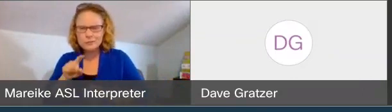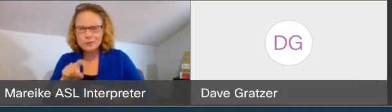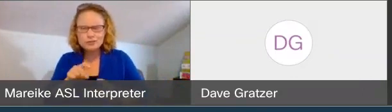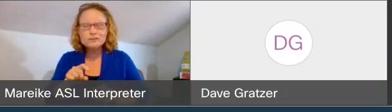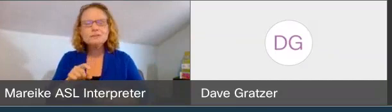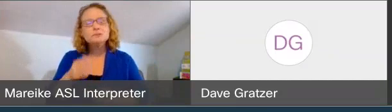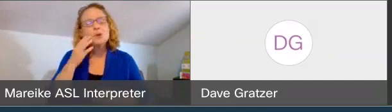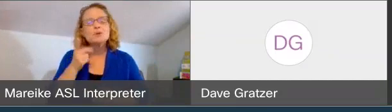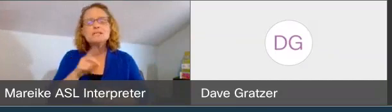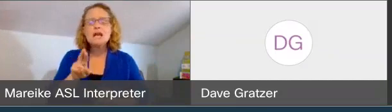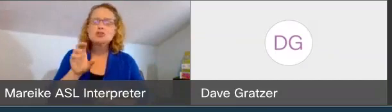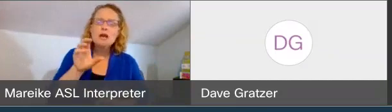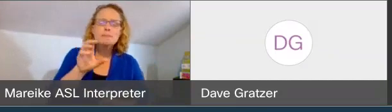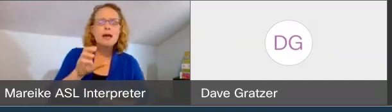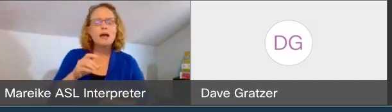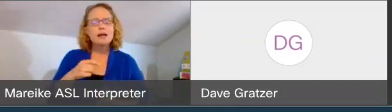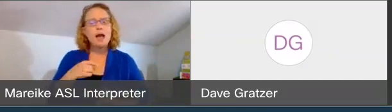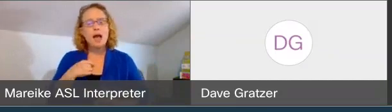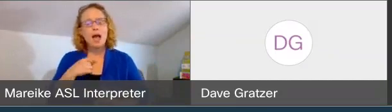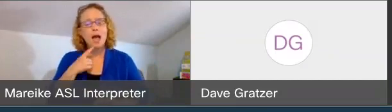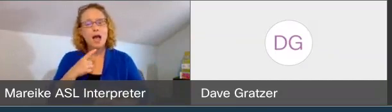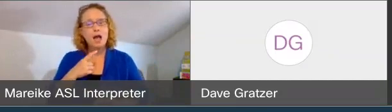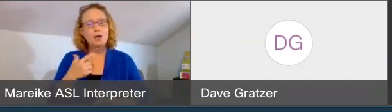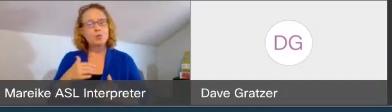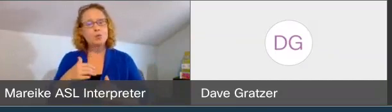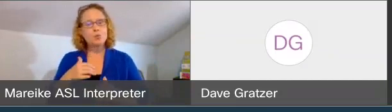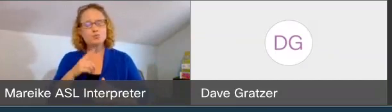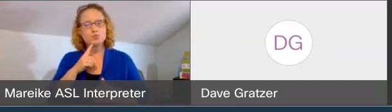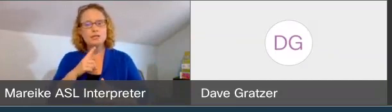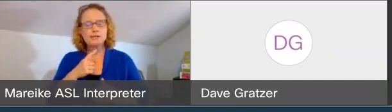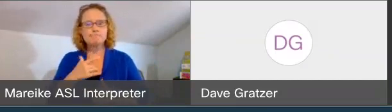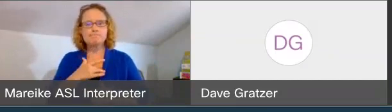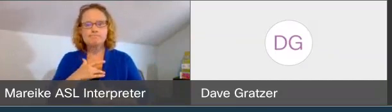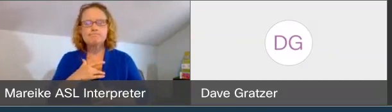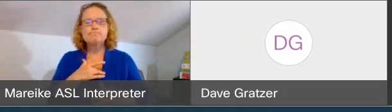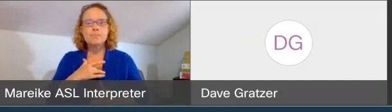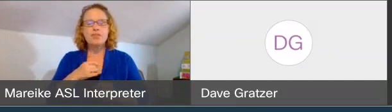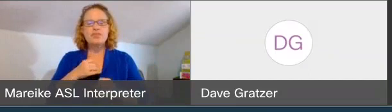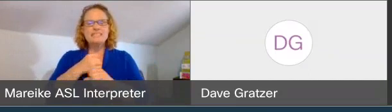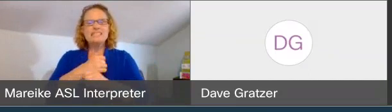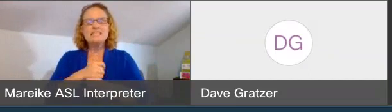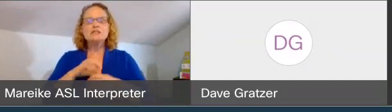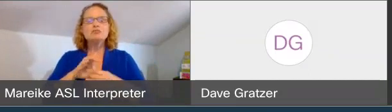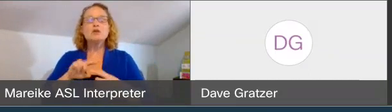Dr. Cuddeback, I was struck by the statistics that related to the physical health of